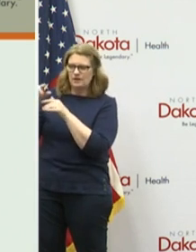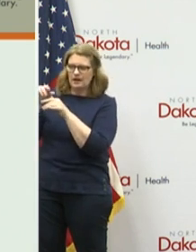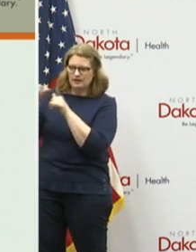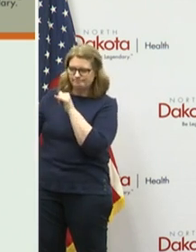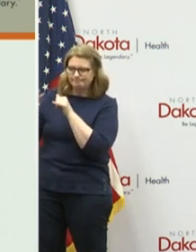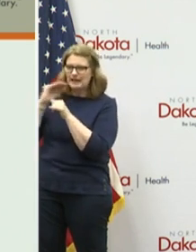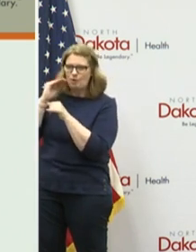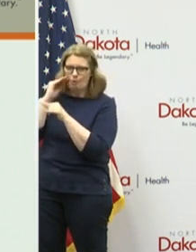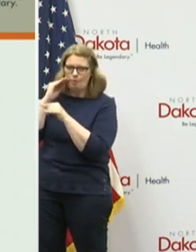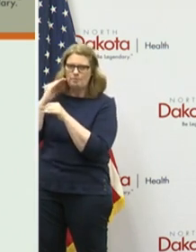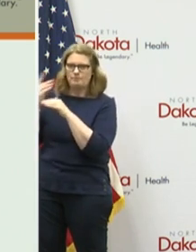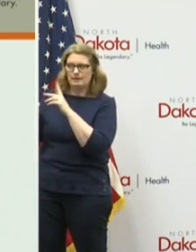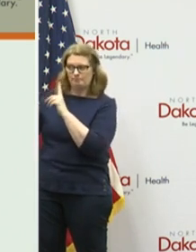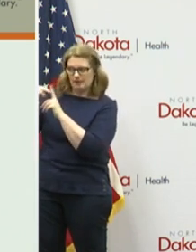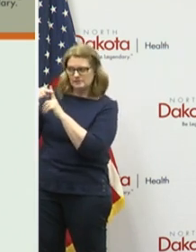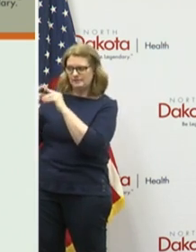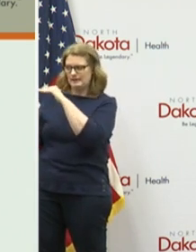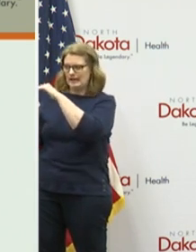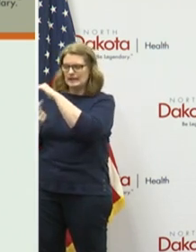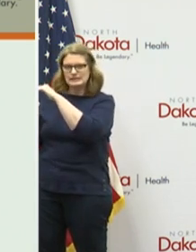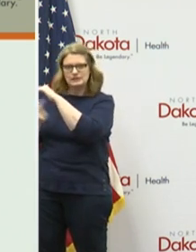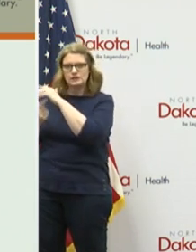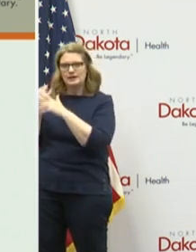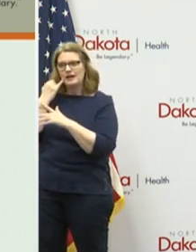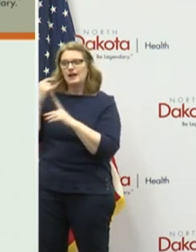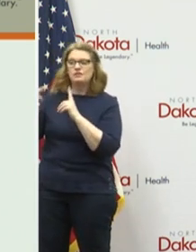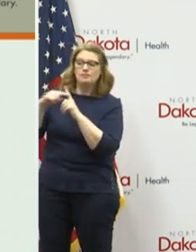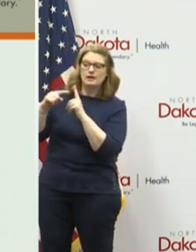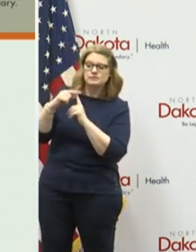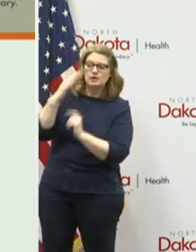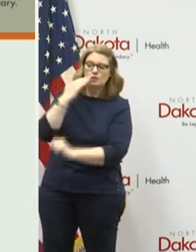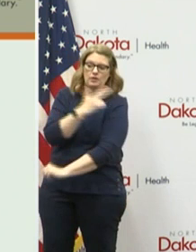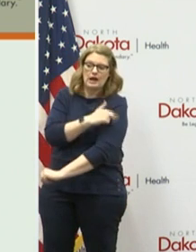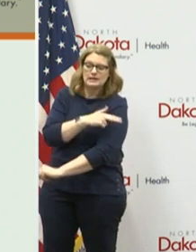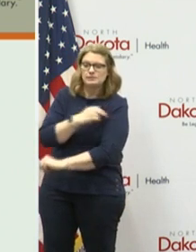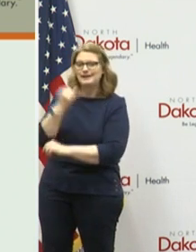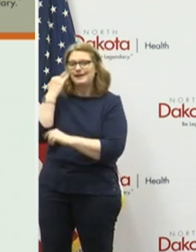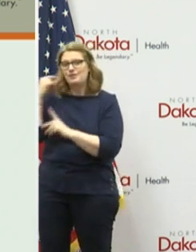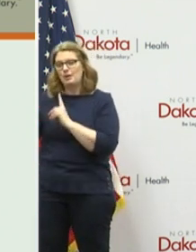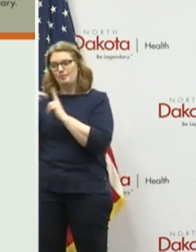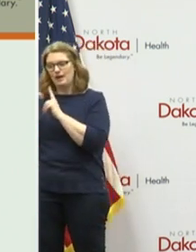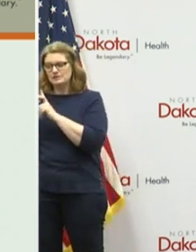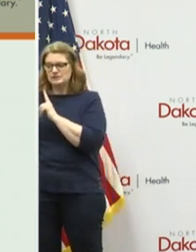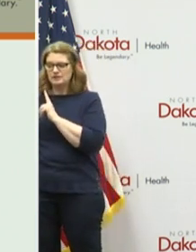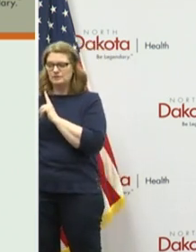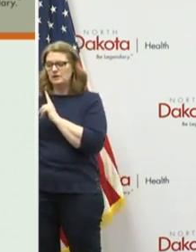ARE. IF THEY WORK IN LONG-TERM CARE AND WERE POSITIVE, THEY'RE AT HOME IN ISOLATION.